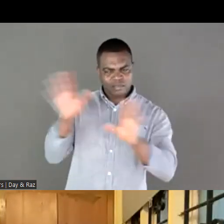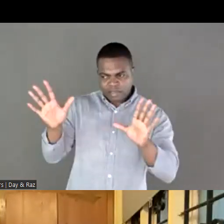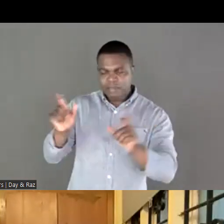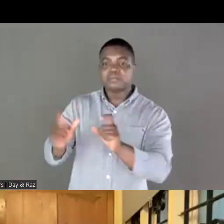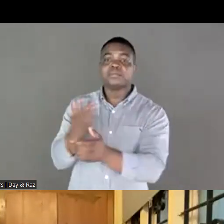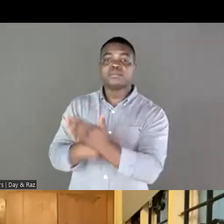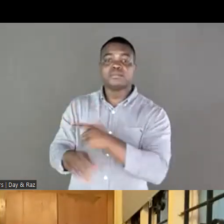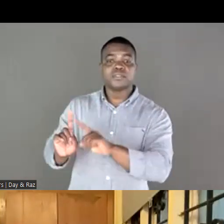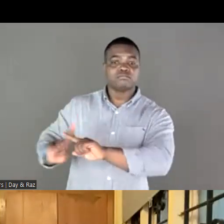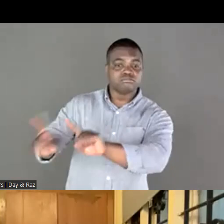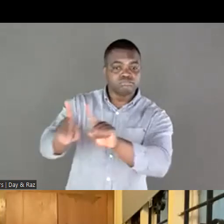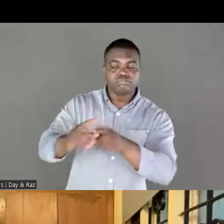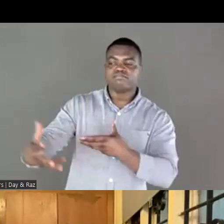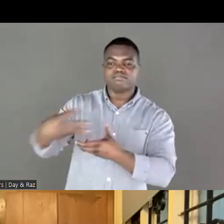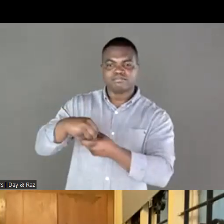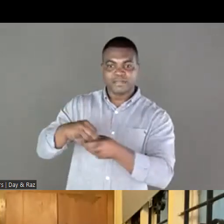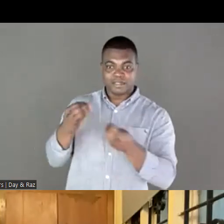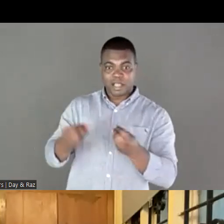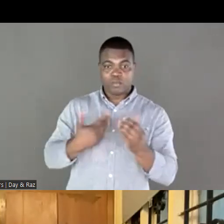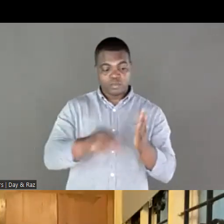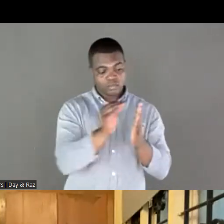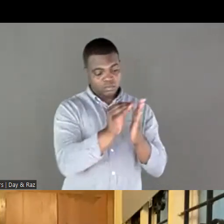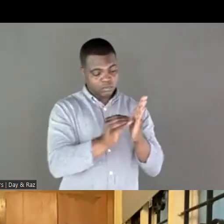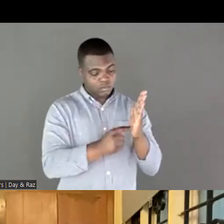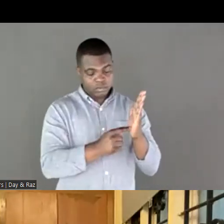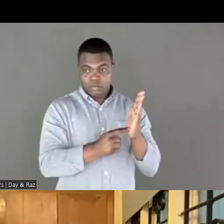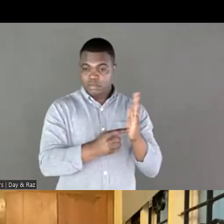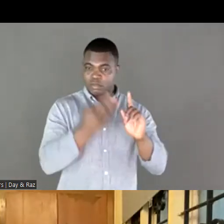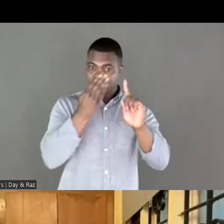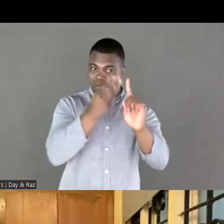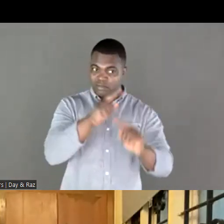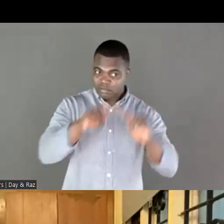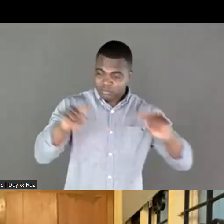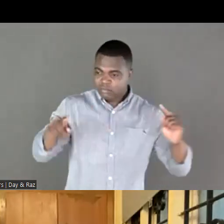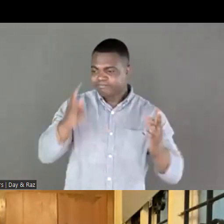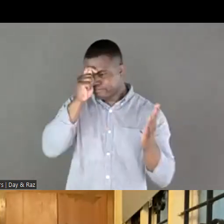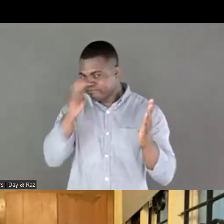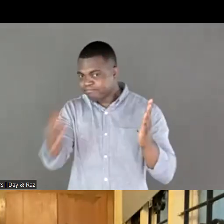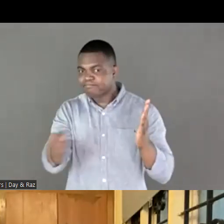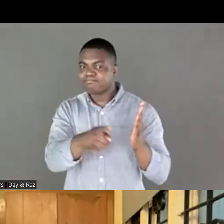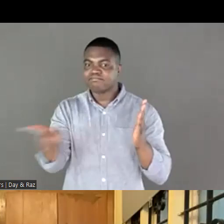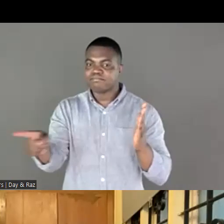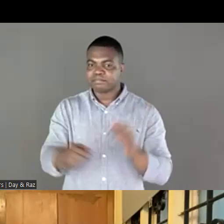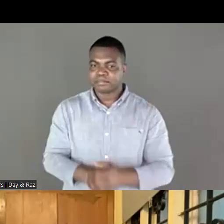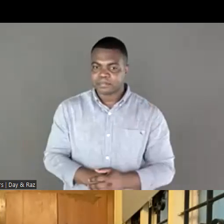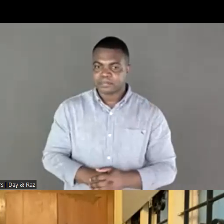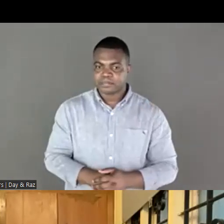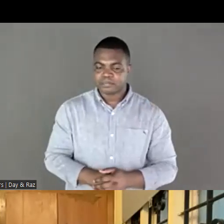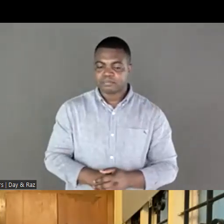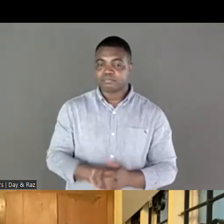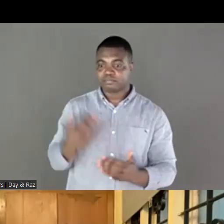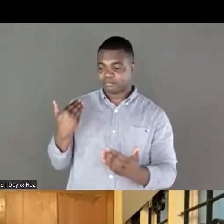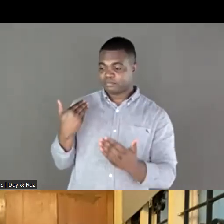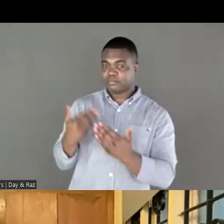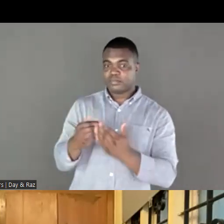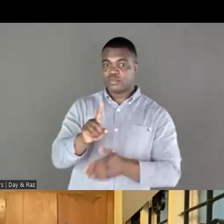So in 2015, the Bridge Initiative was piloted. Our bridge has two modules. So Bridge is a training